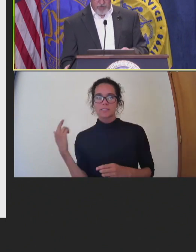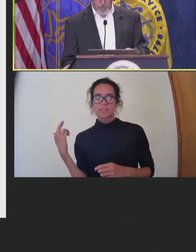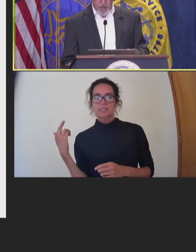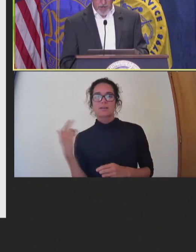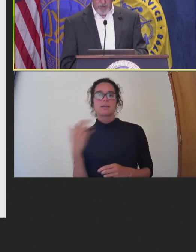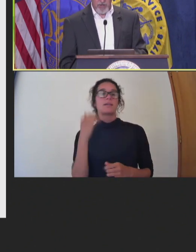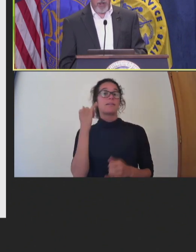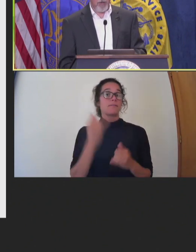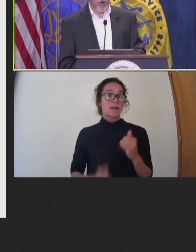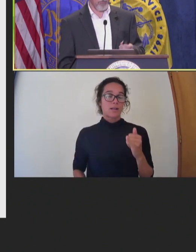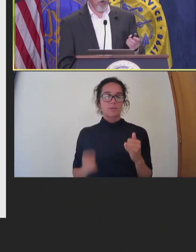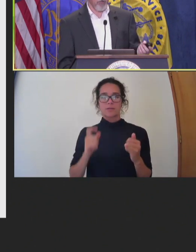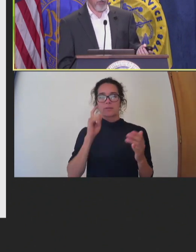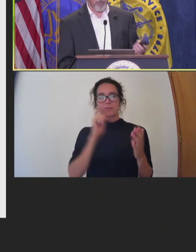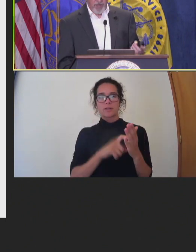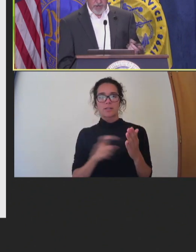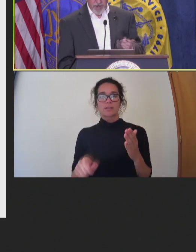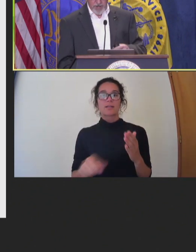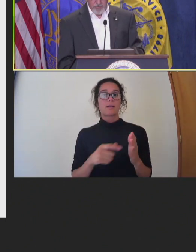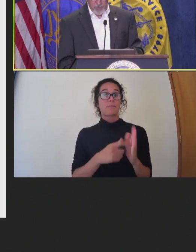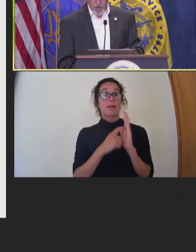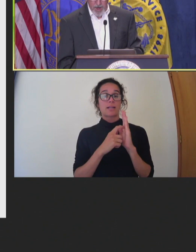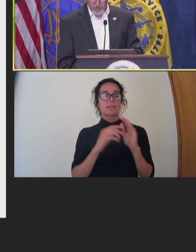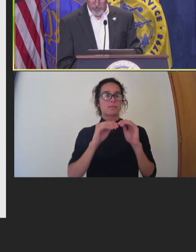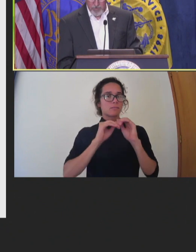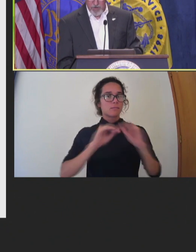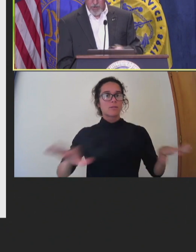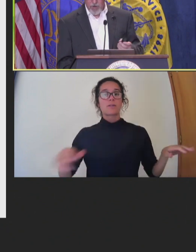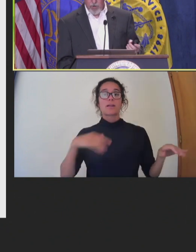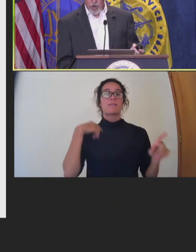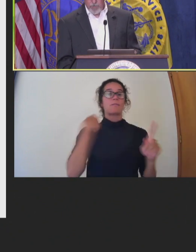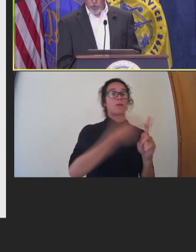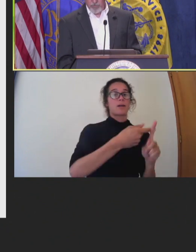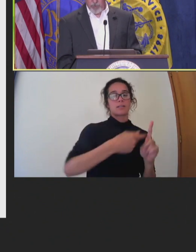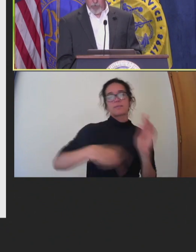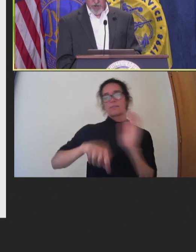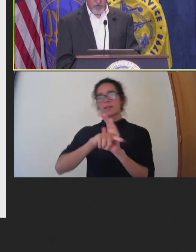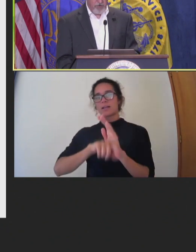mandates can have both positive and negative impacts. While important for protection of